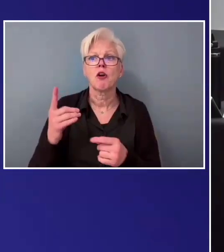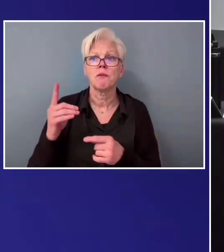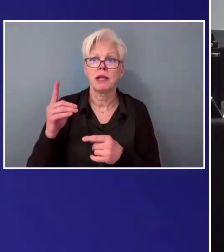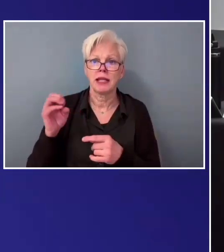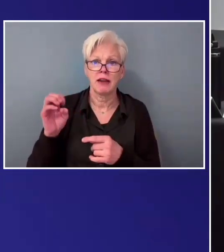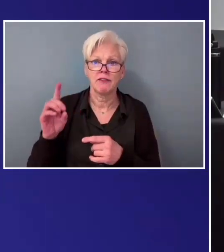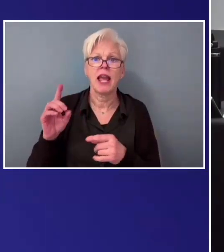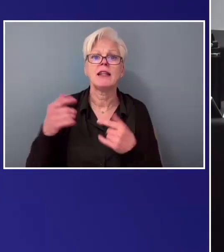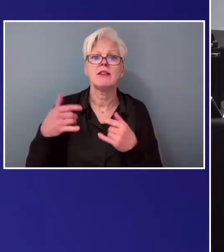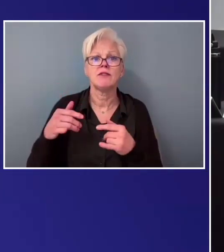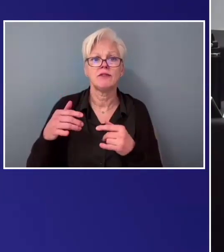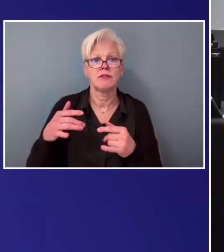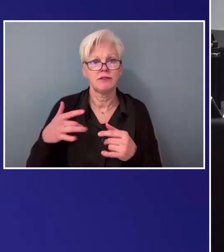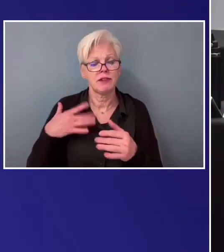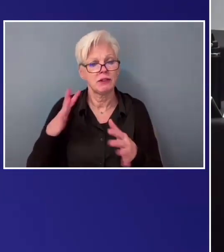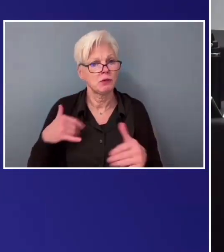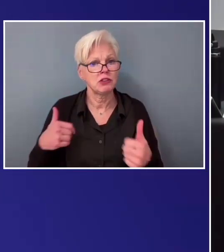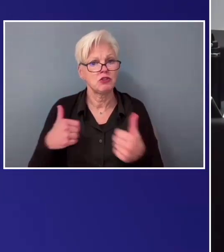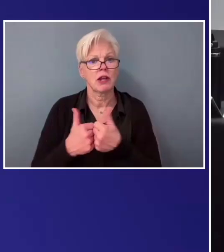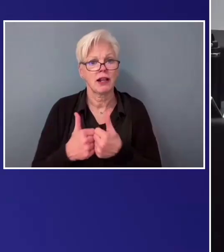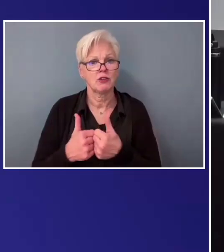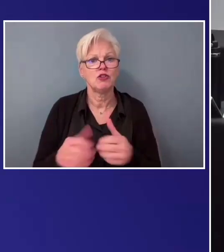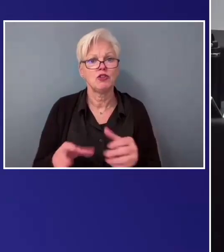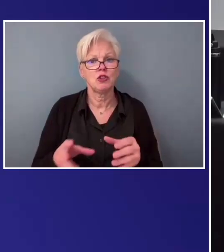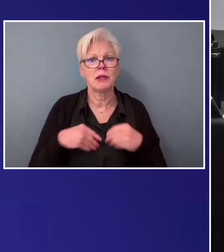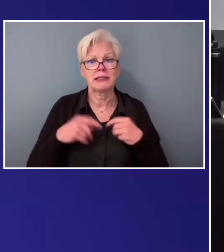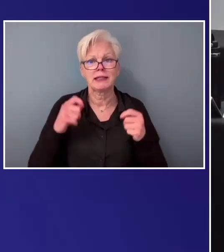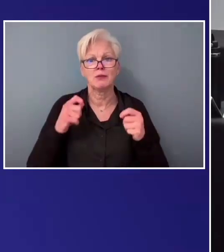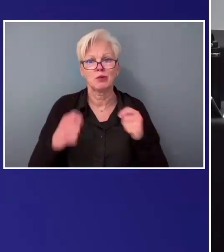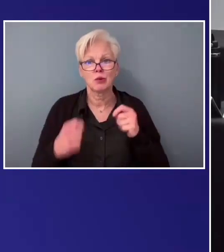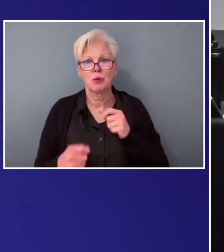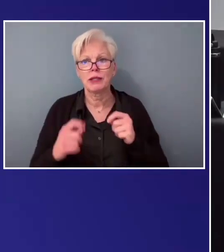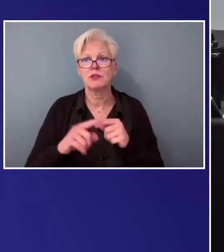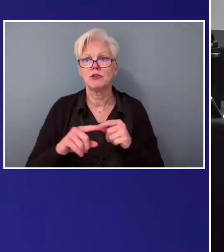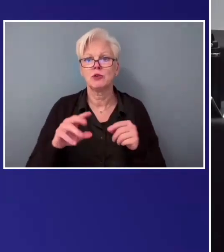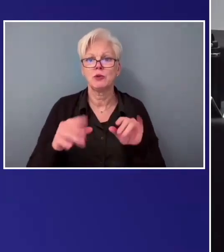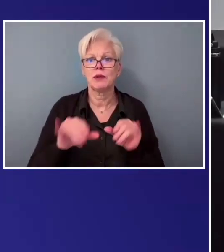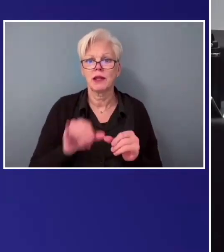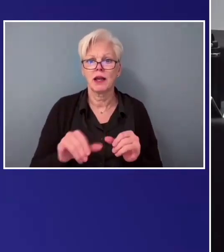find it challenging to accept tweaks to the metric that would only affect the one